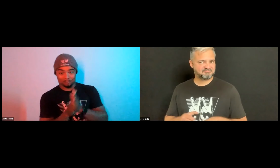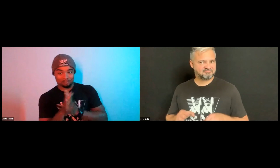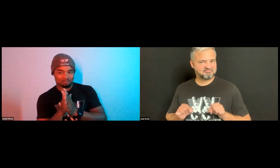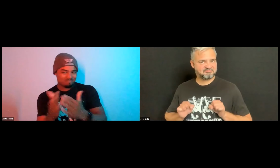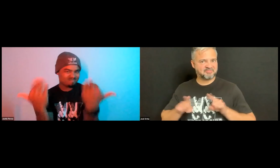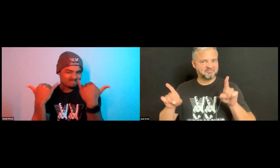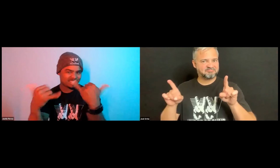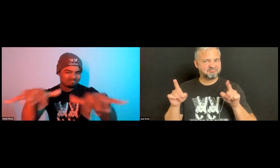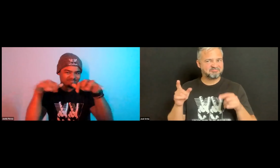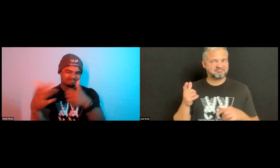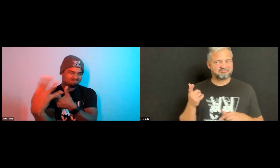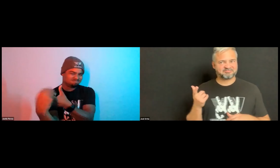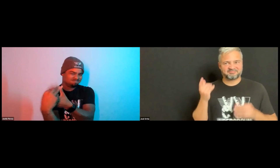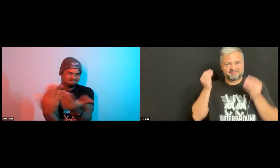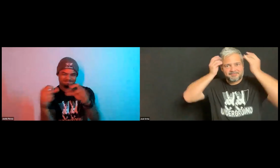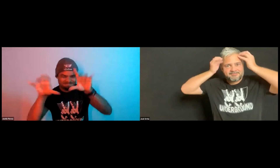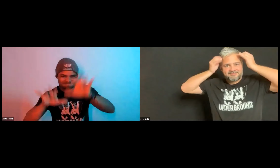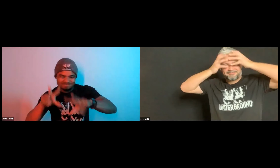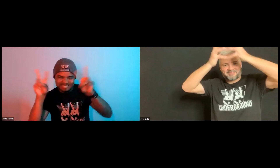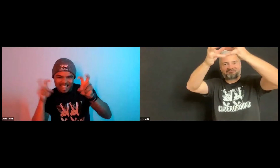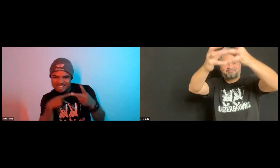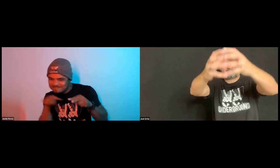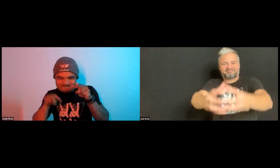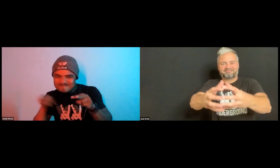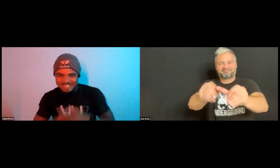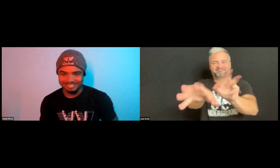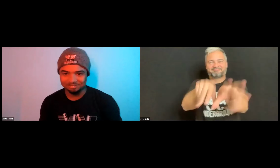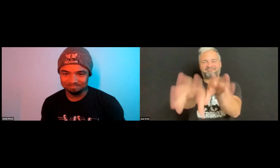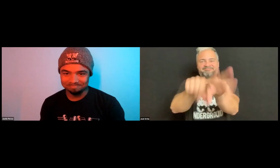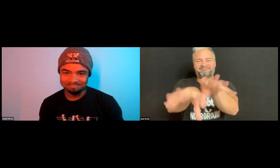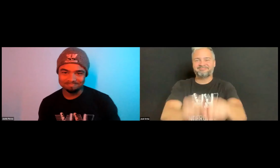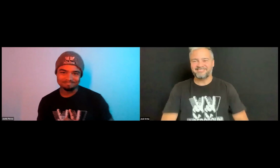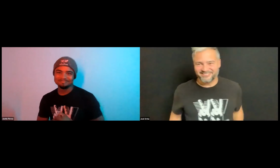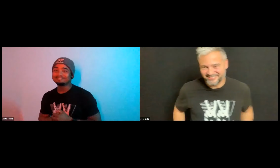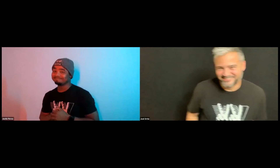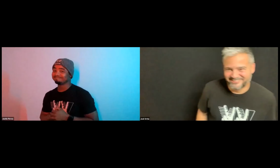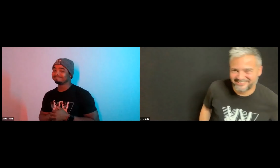The audience, go ahead and type in the chat!